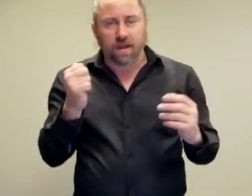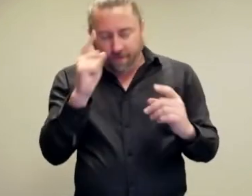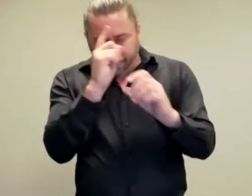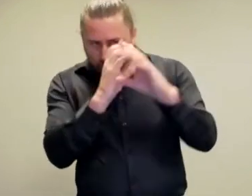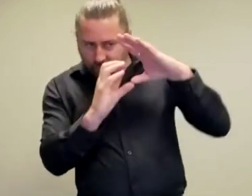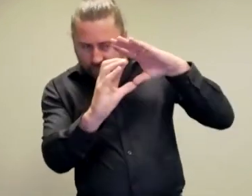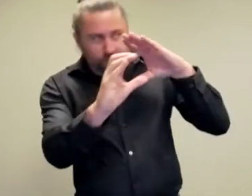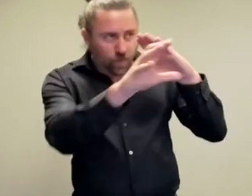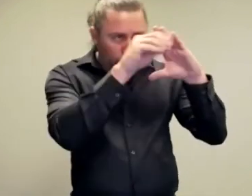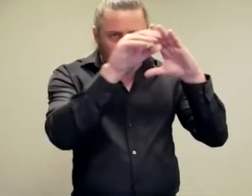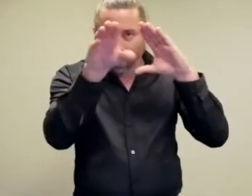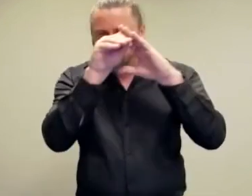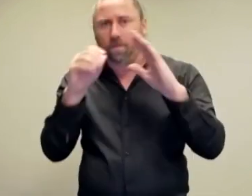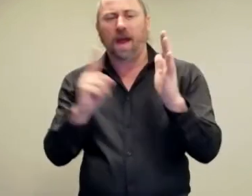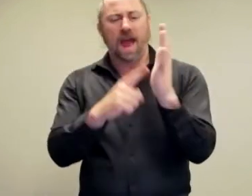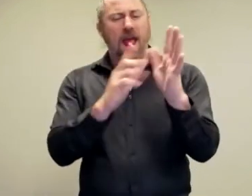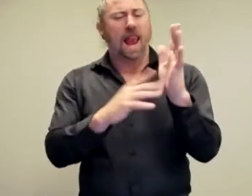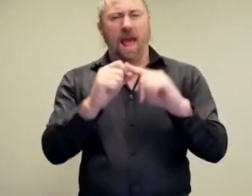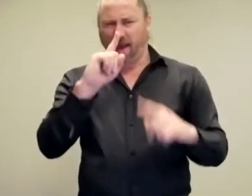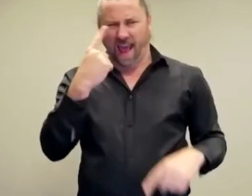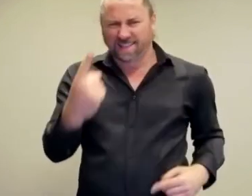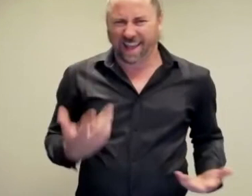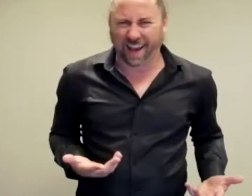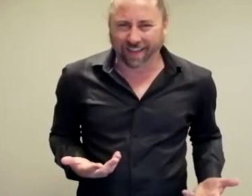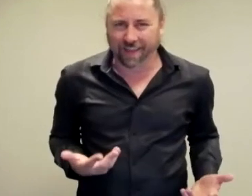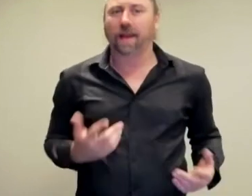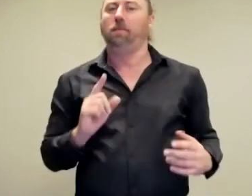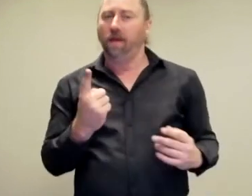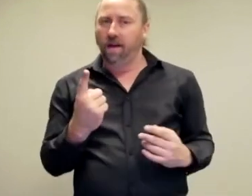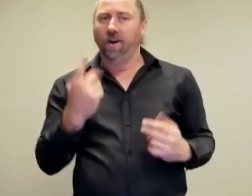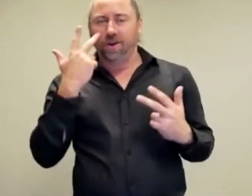that the sun, emitter of light, appears as the eye, receiver of light.